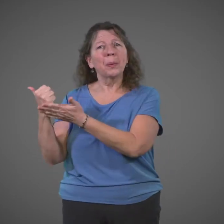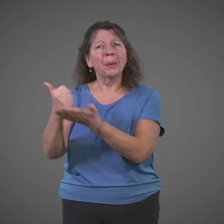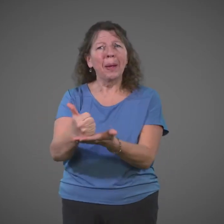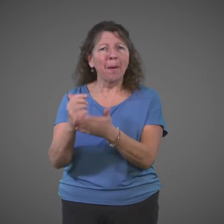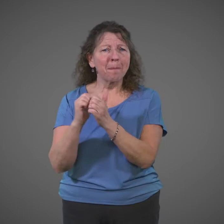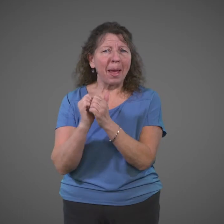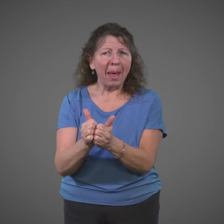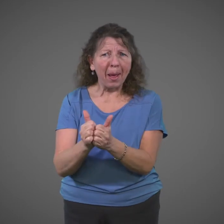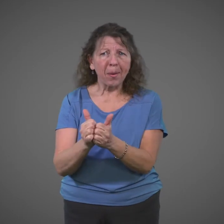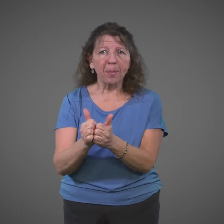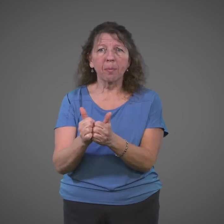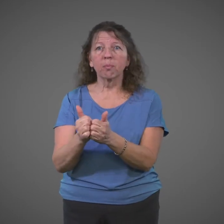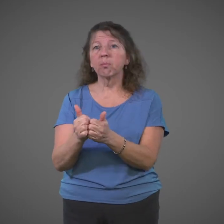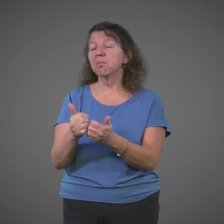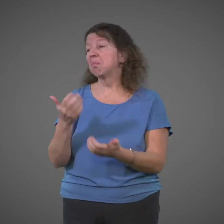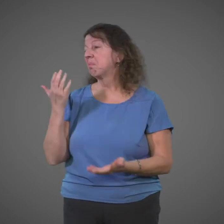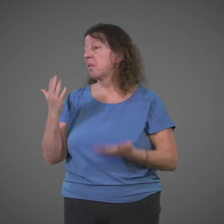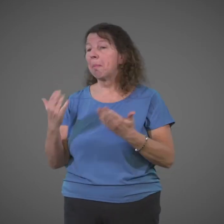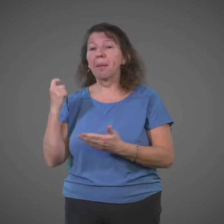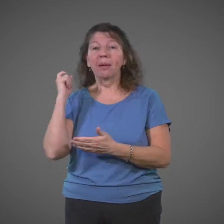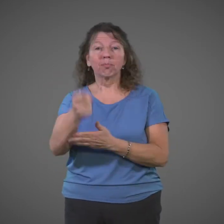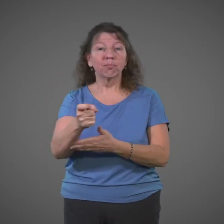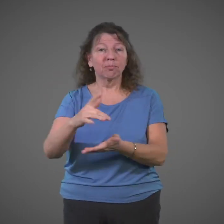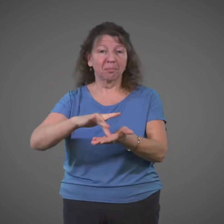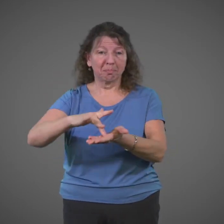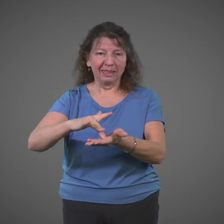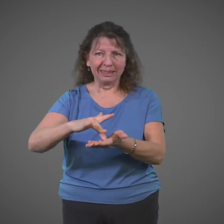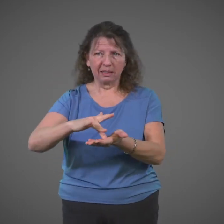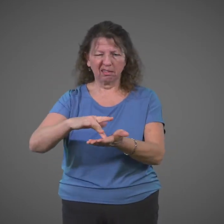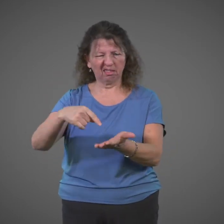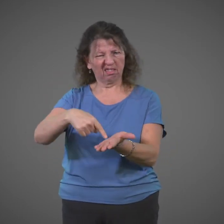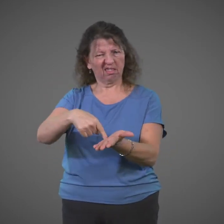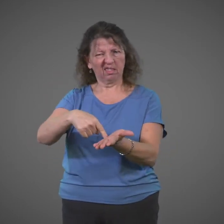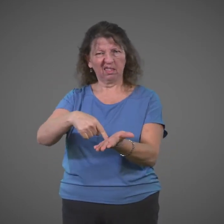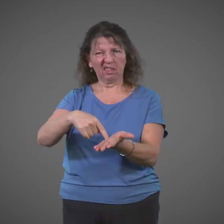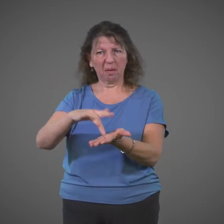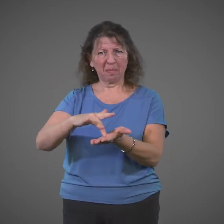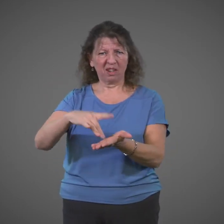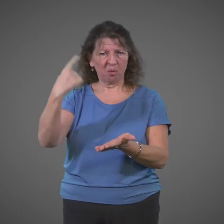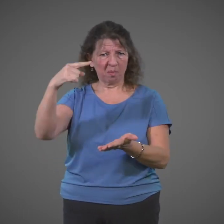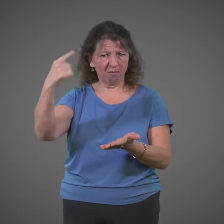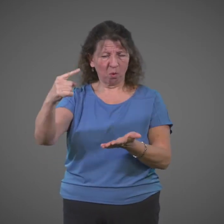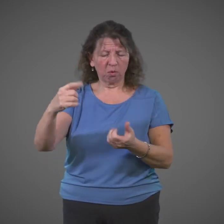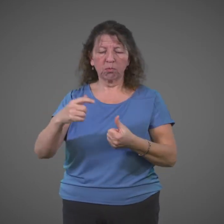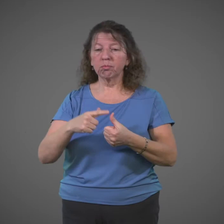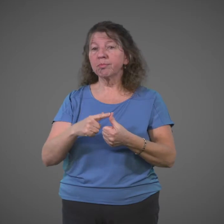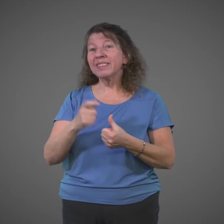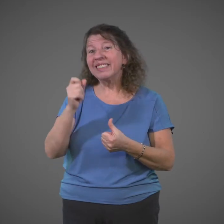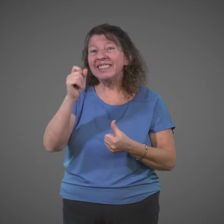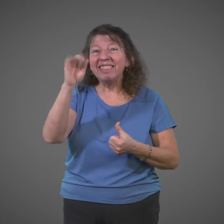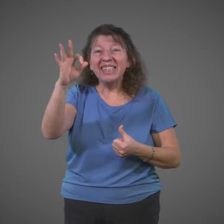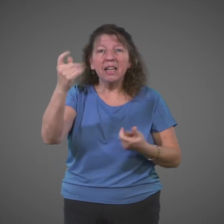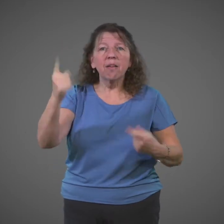The doctor will have various ways to help you. You may get medicine for heartburn,